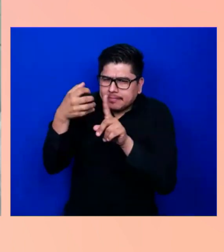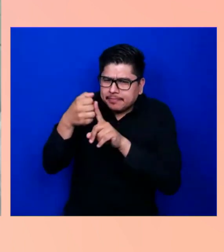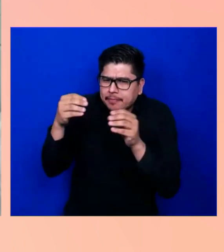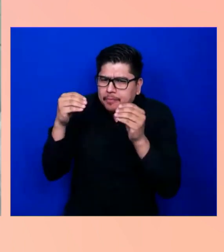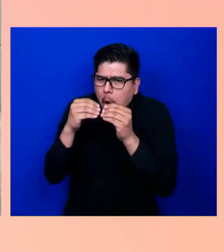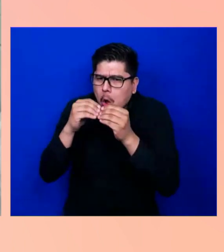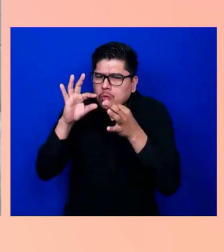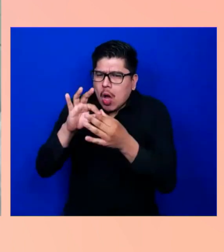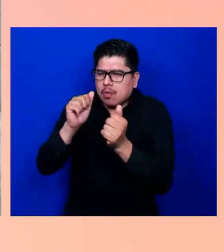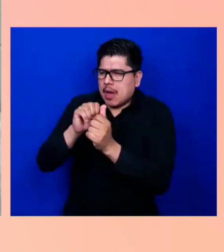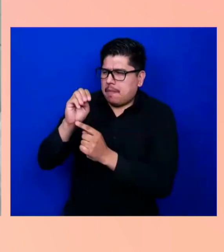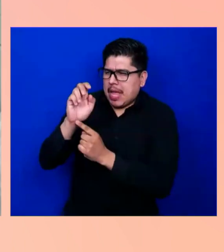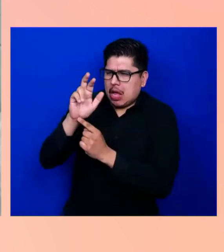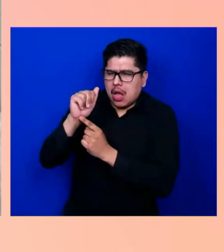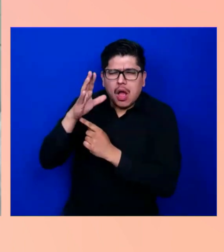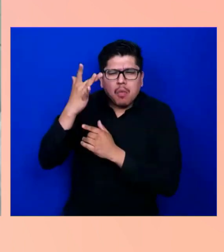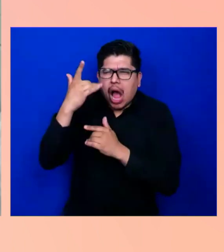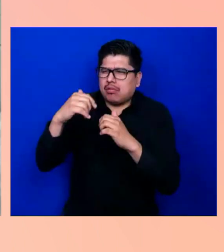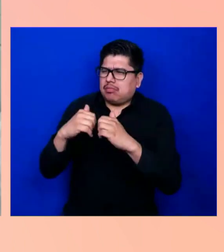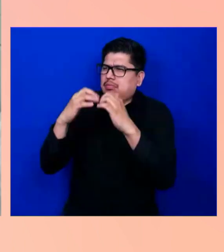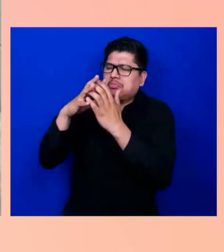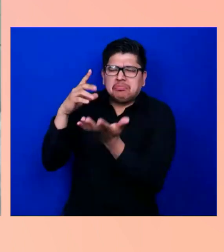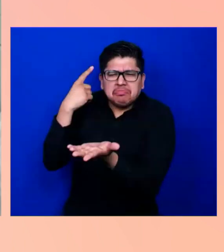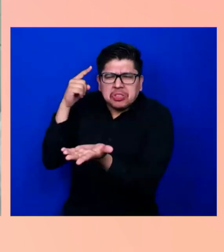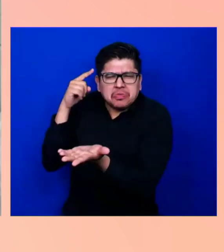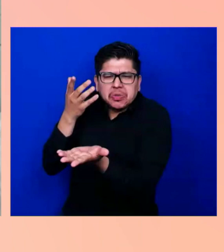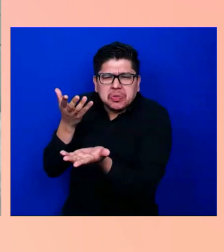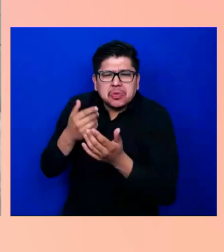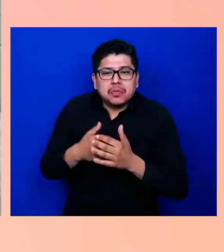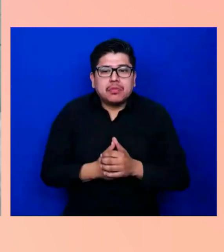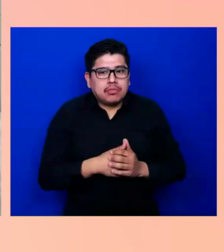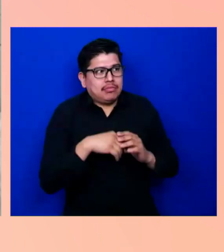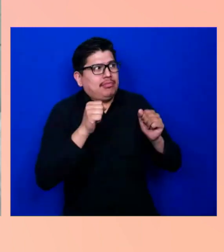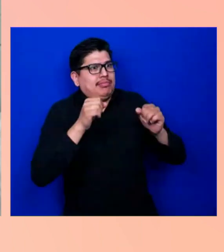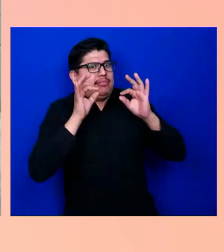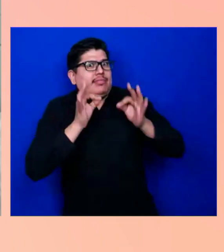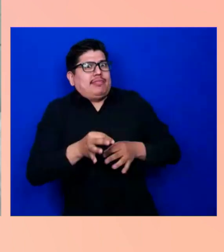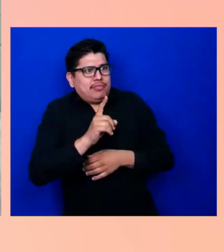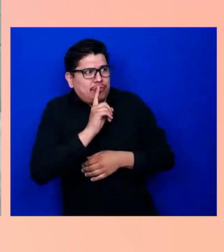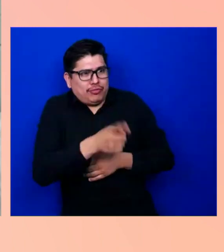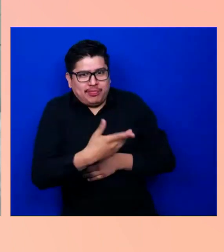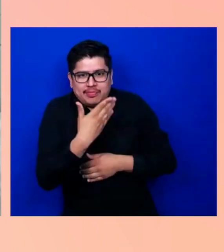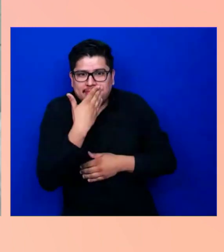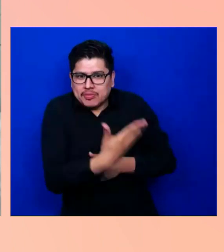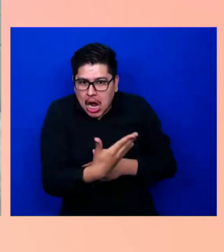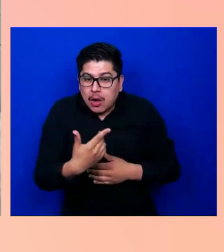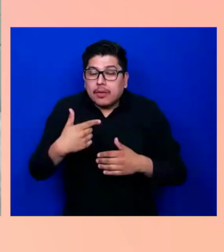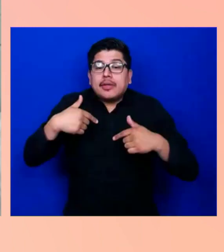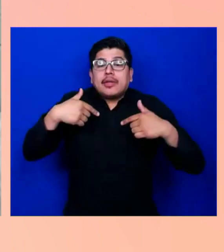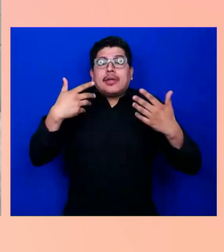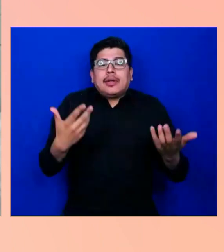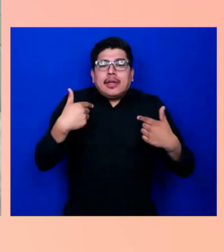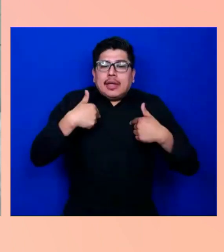so much for having me Lauren. So Mentra is an employment network for the 1 billion neurodivergent professionals